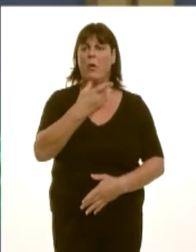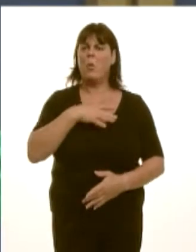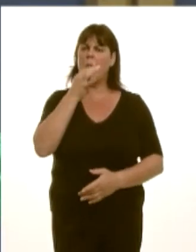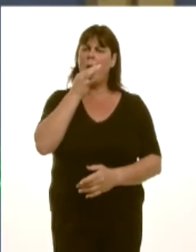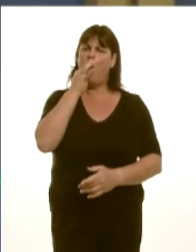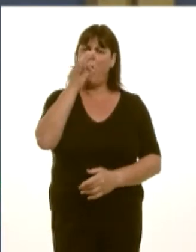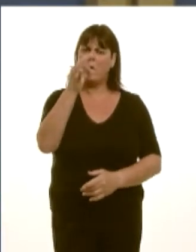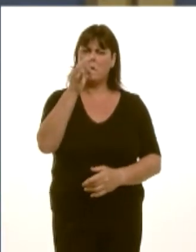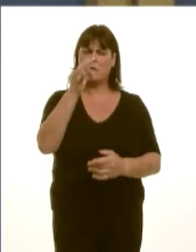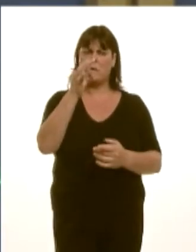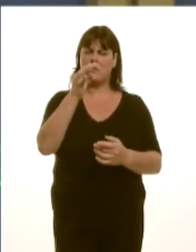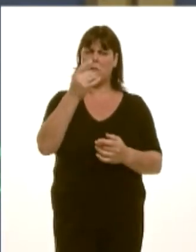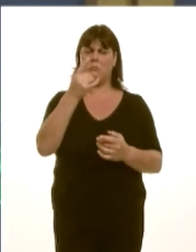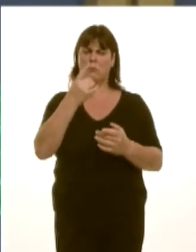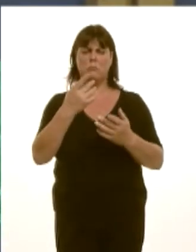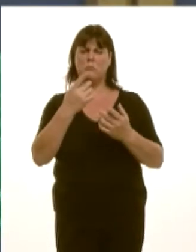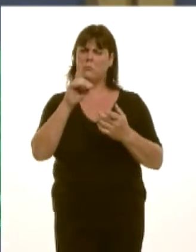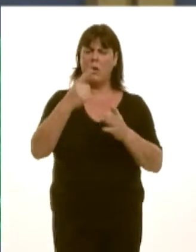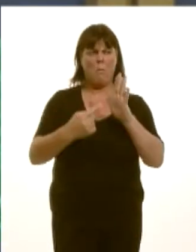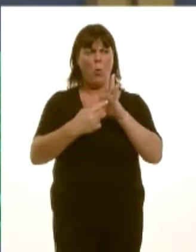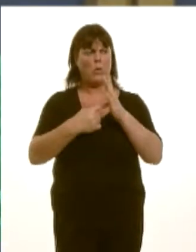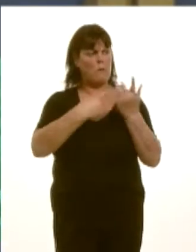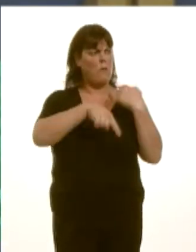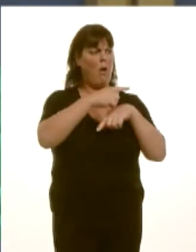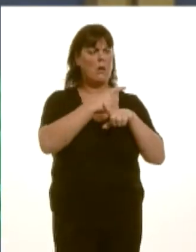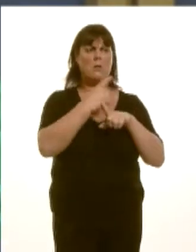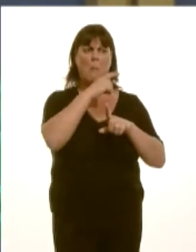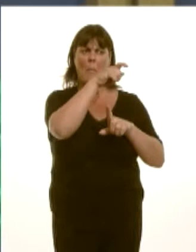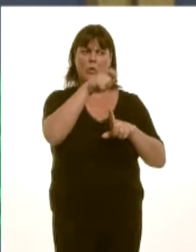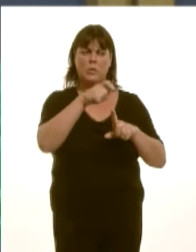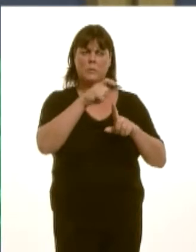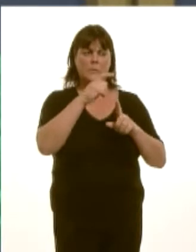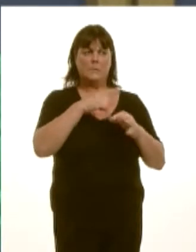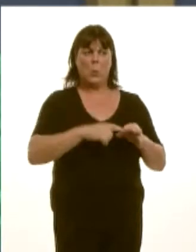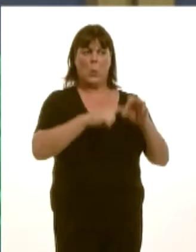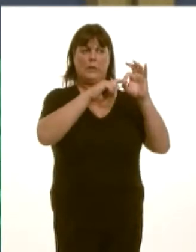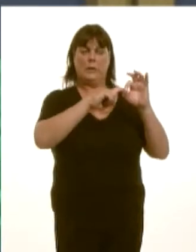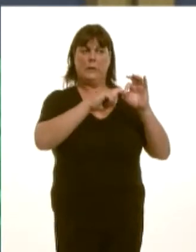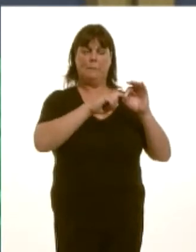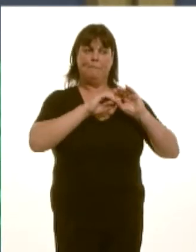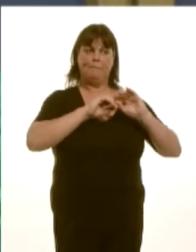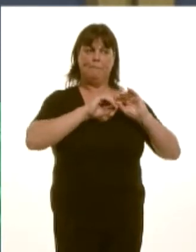do you share my concerns that over half of the health boards in Wales have not gained this accreditation?